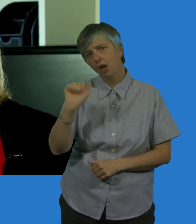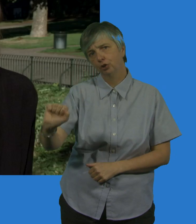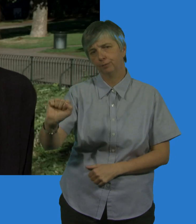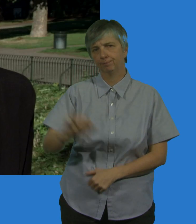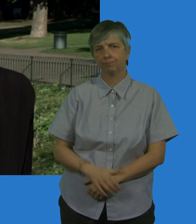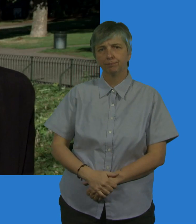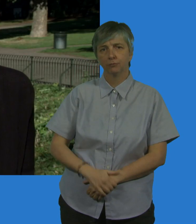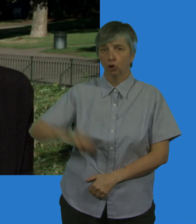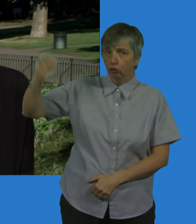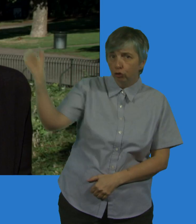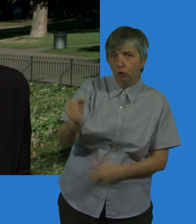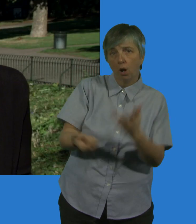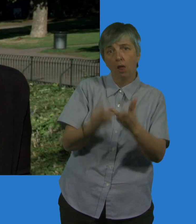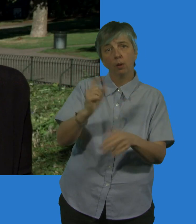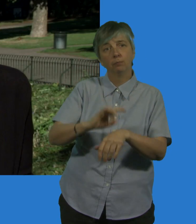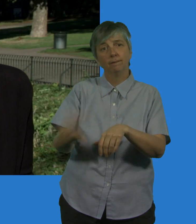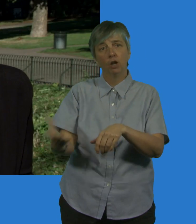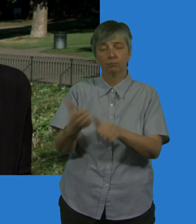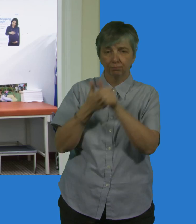Alexandra: I was put in touch with a paramedic within